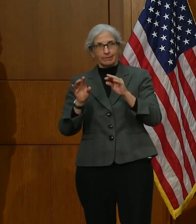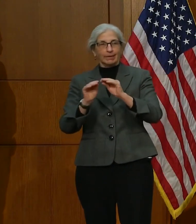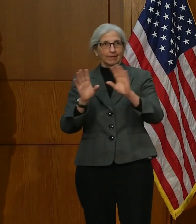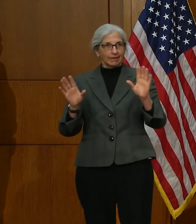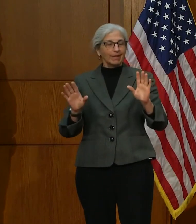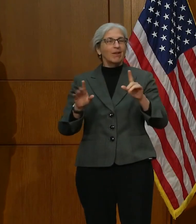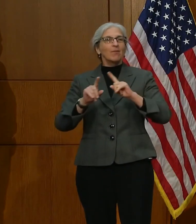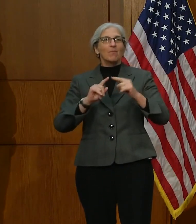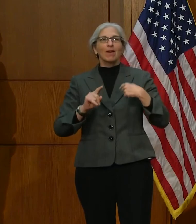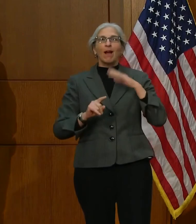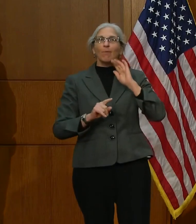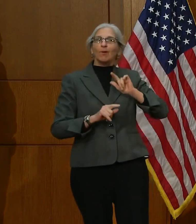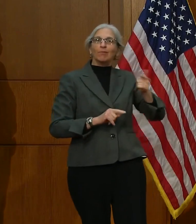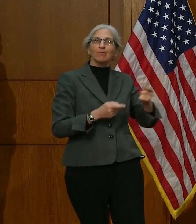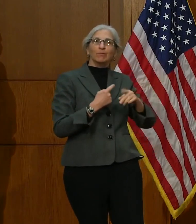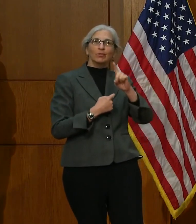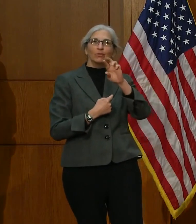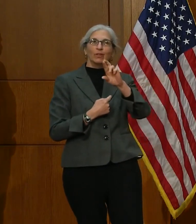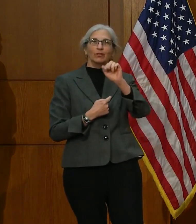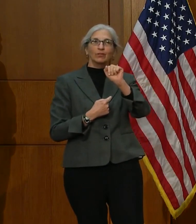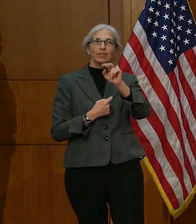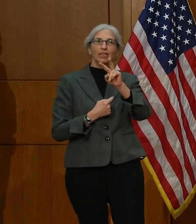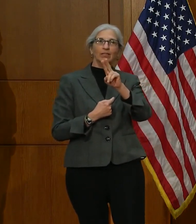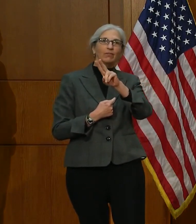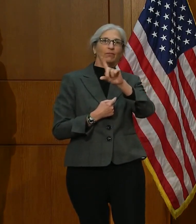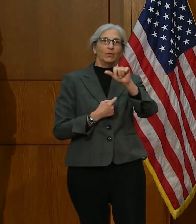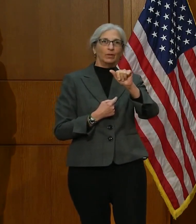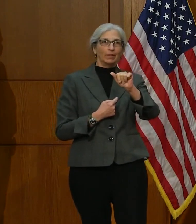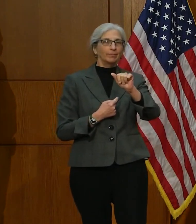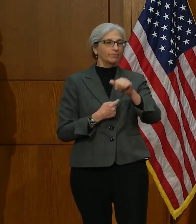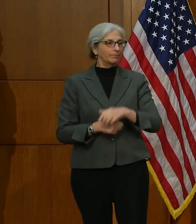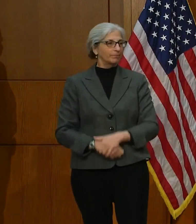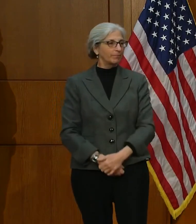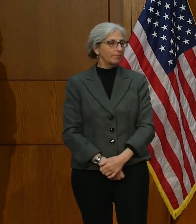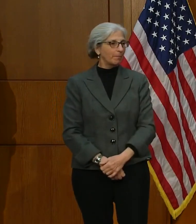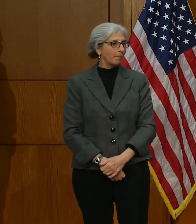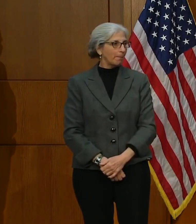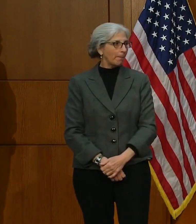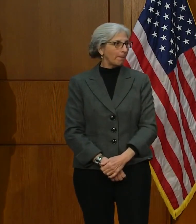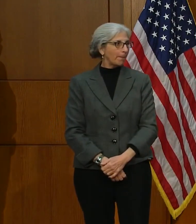SHOT, LITERALLY. BUT I'M GONNA LET DR VOGLER WHO'S DOING AMAZING JOB IS WELL, UH, TAKE